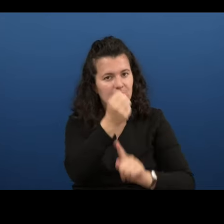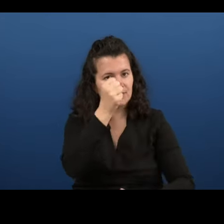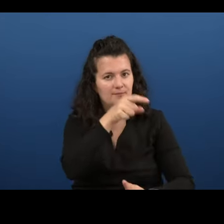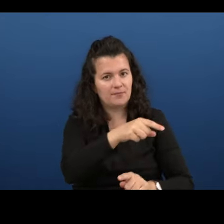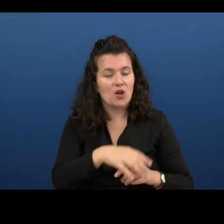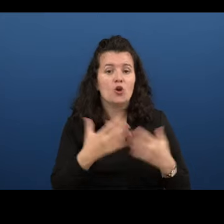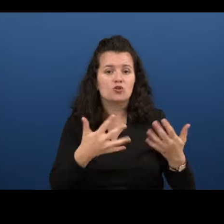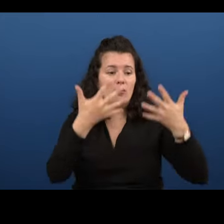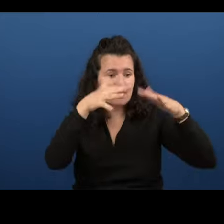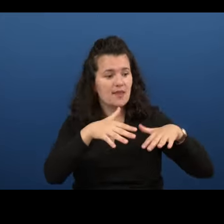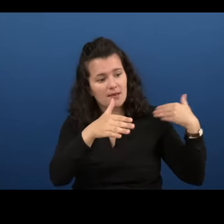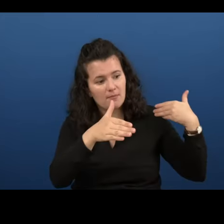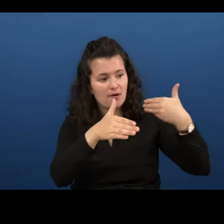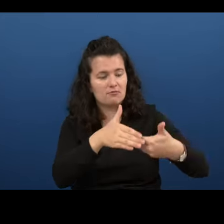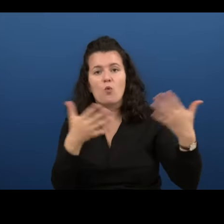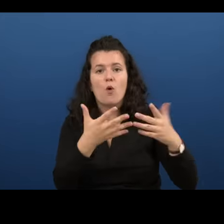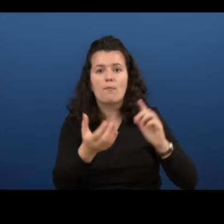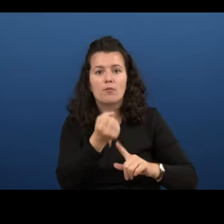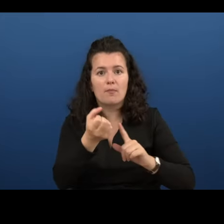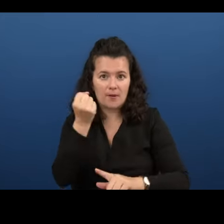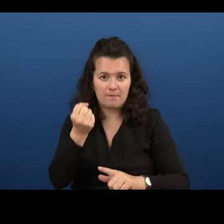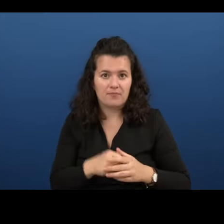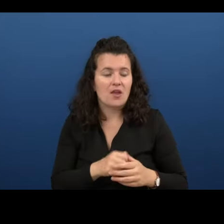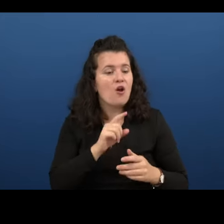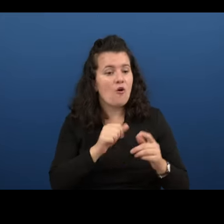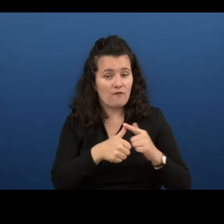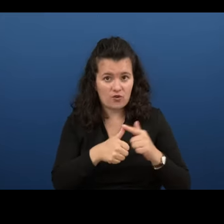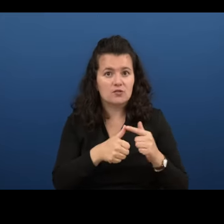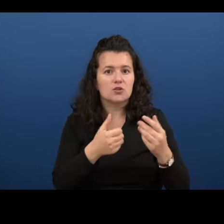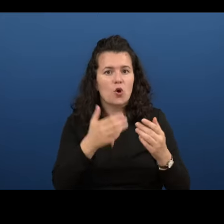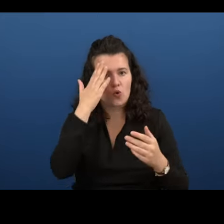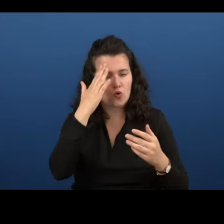12:05:46 I think we've established a structure and ways of working with as a key milestone